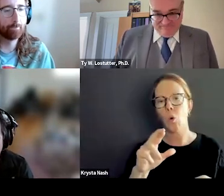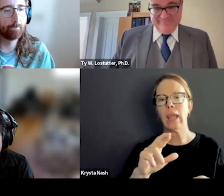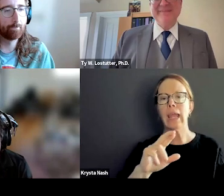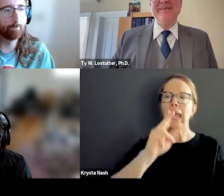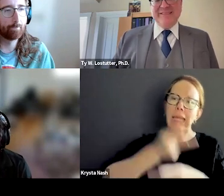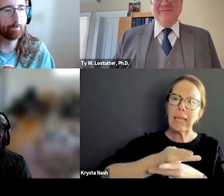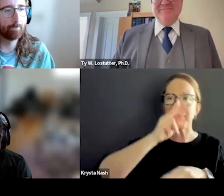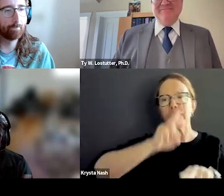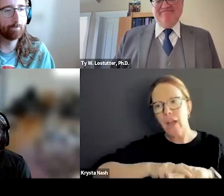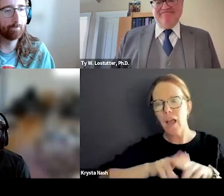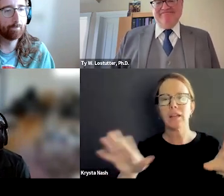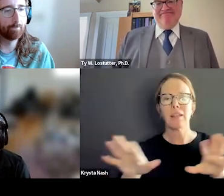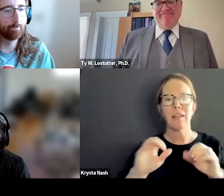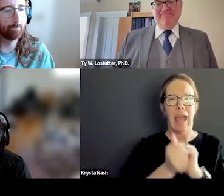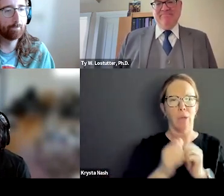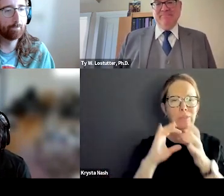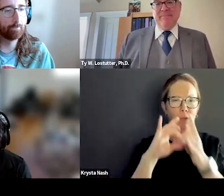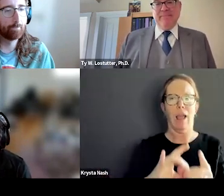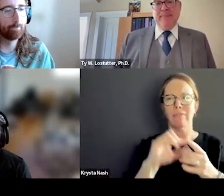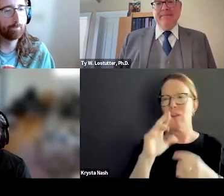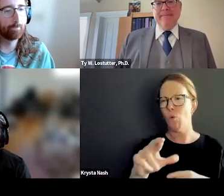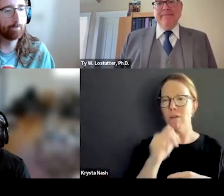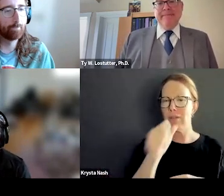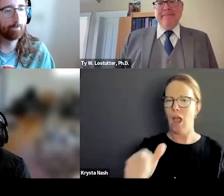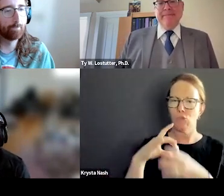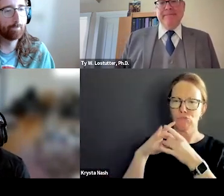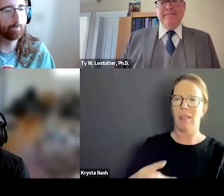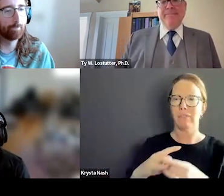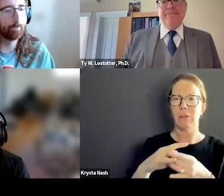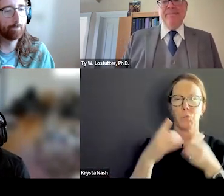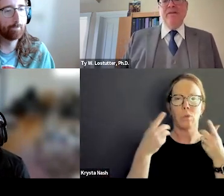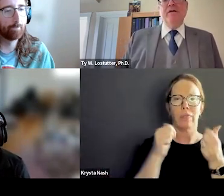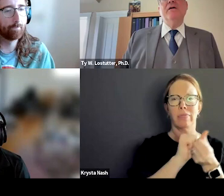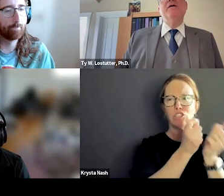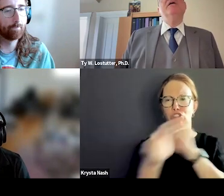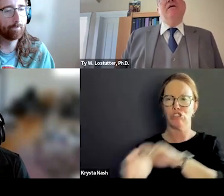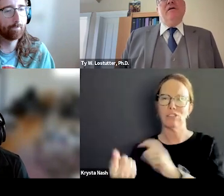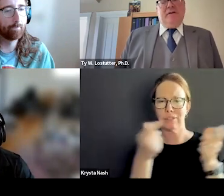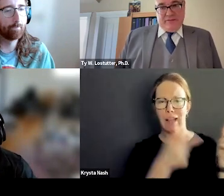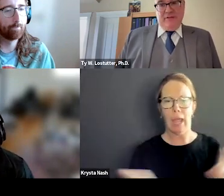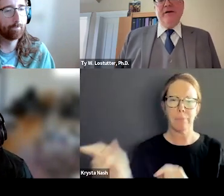How is that relevant or not relevant in the changes that we've seen in collegiate gambling and sports betting?